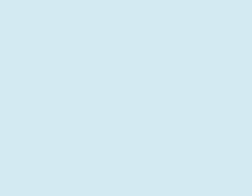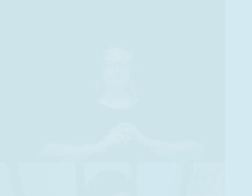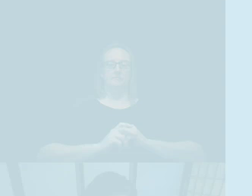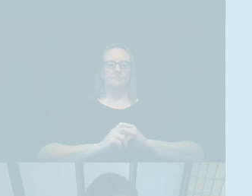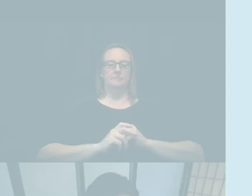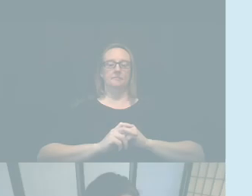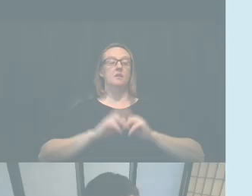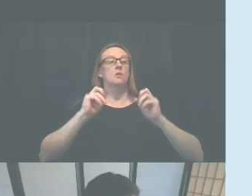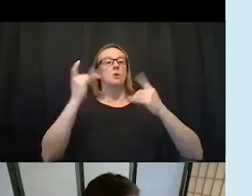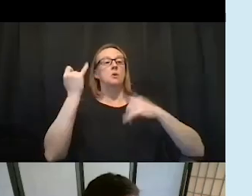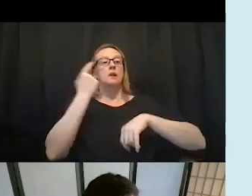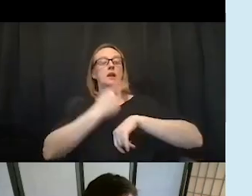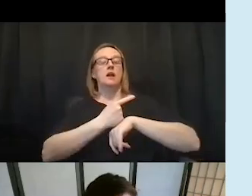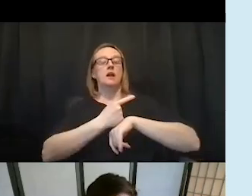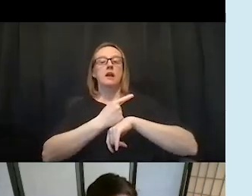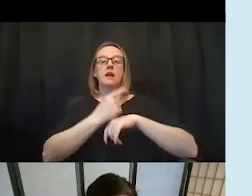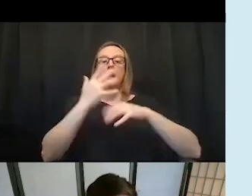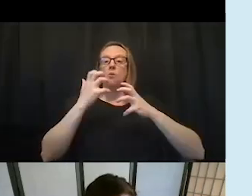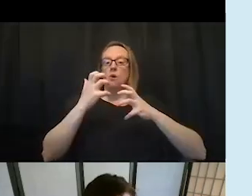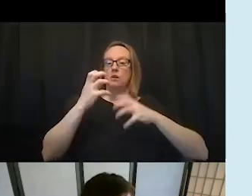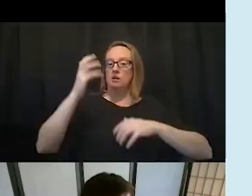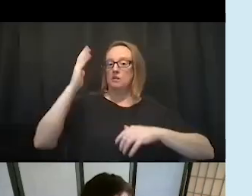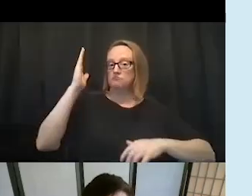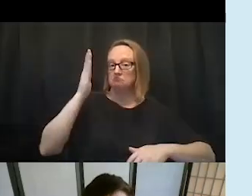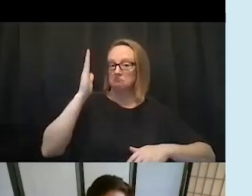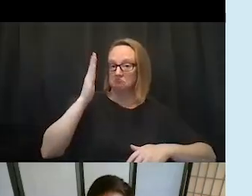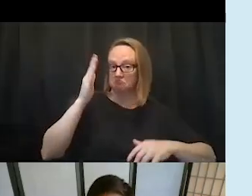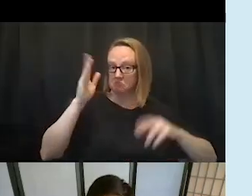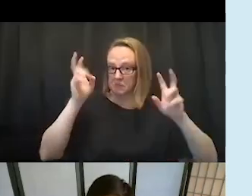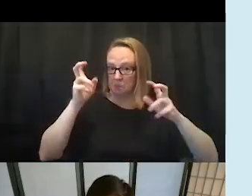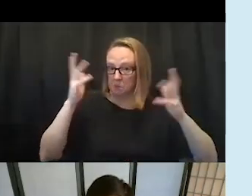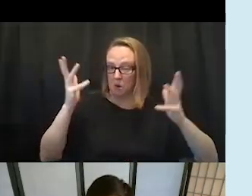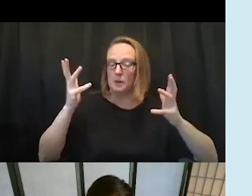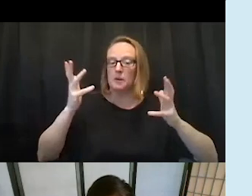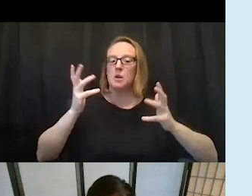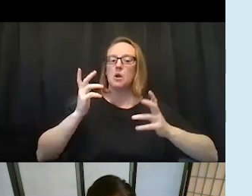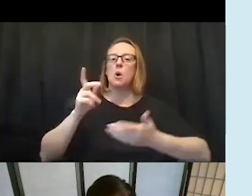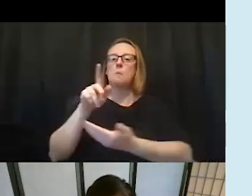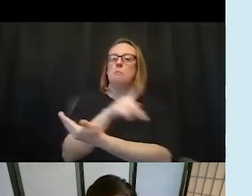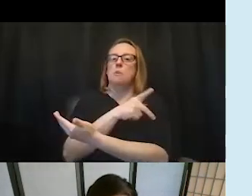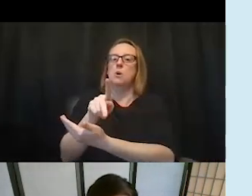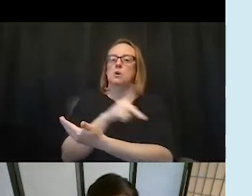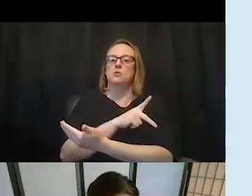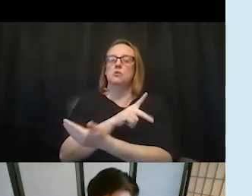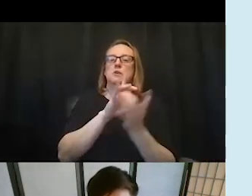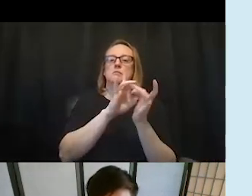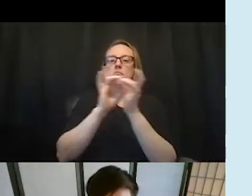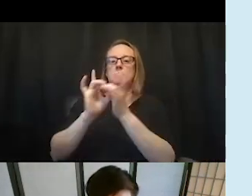So today I wanted to talk to everyone about poetry and the body. So poetry- it's National